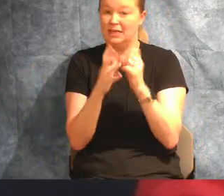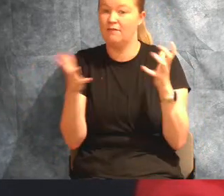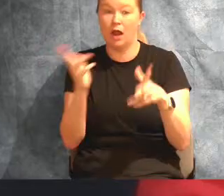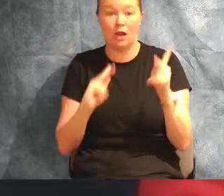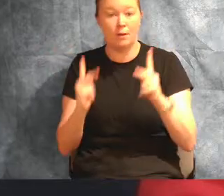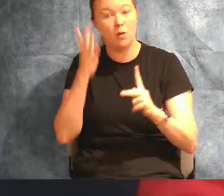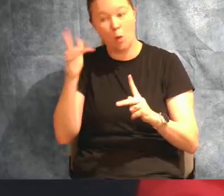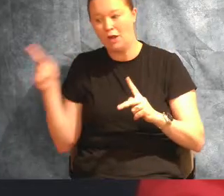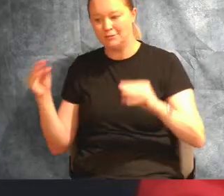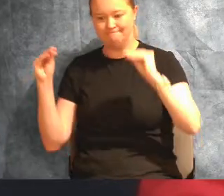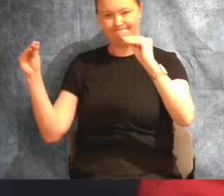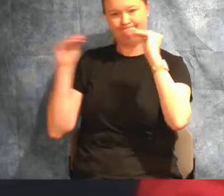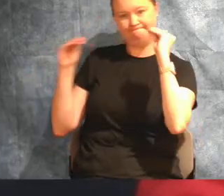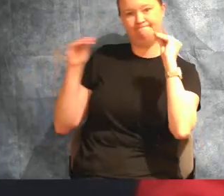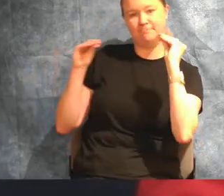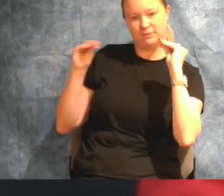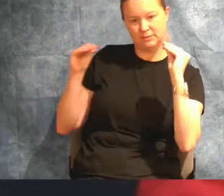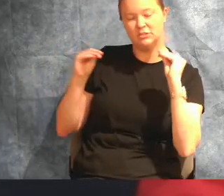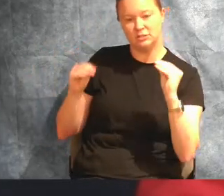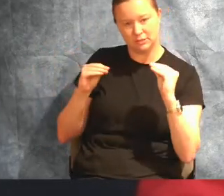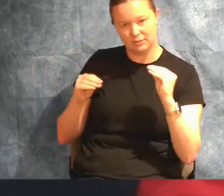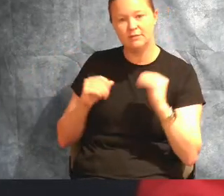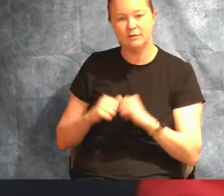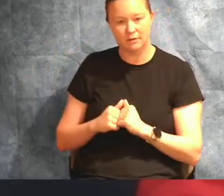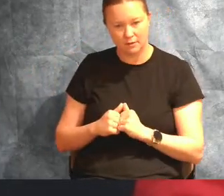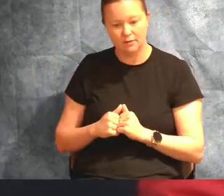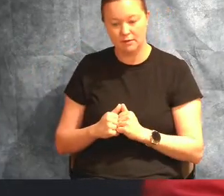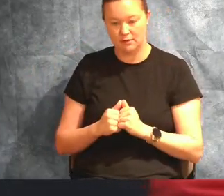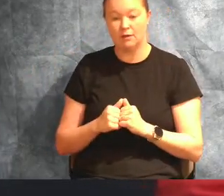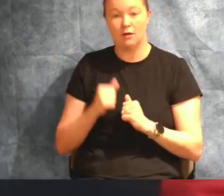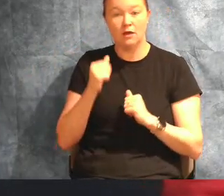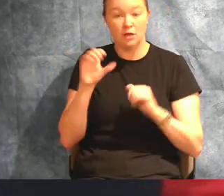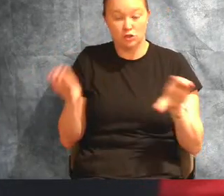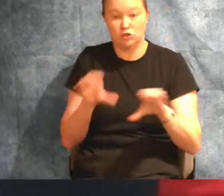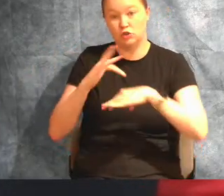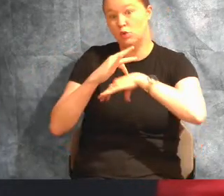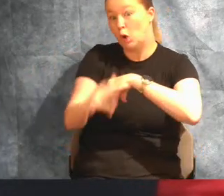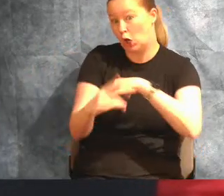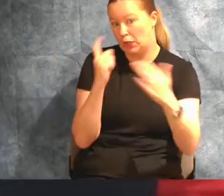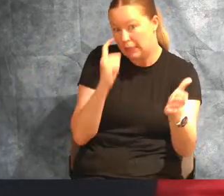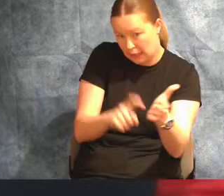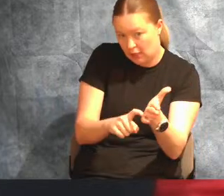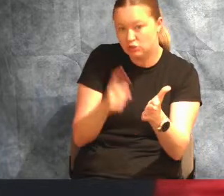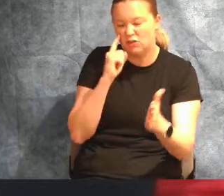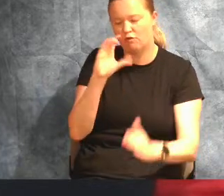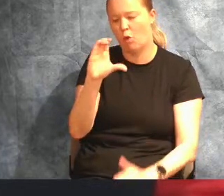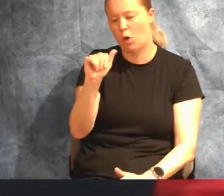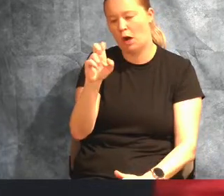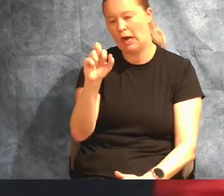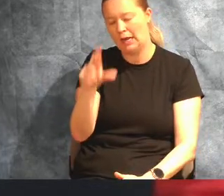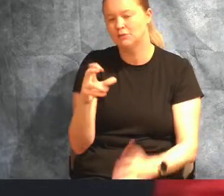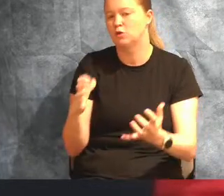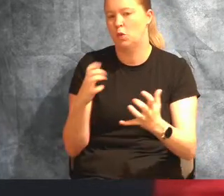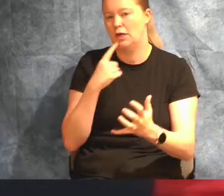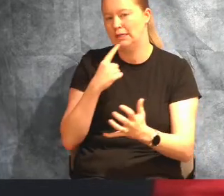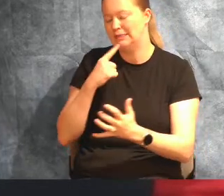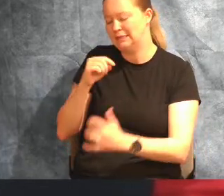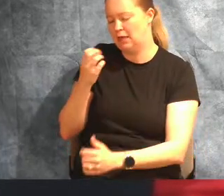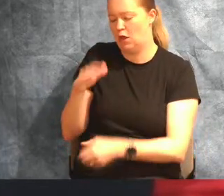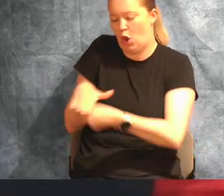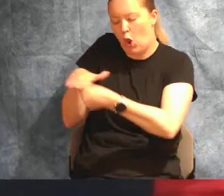educating us and having us get early detection. And so just wanted to say to local 12 and to the